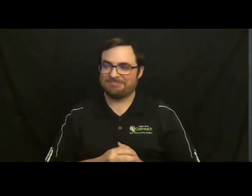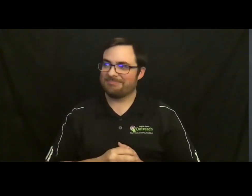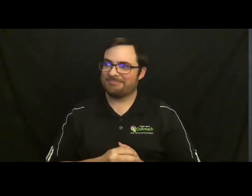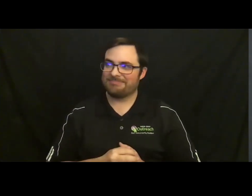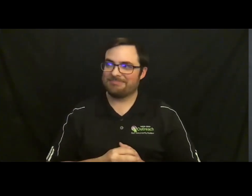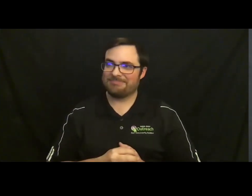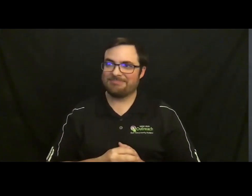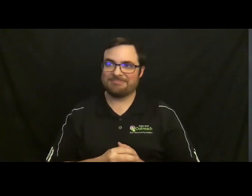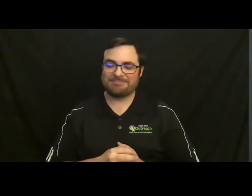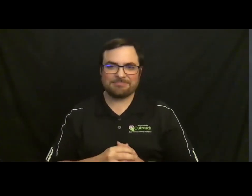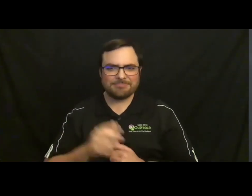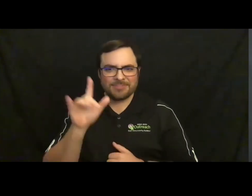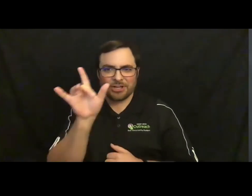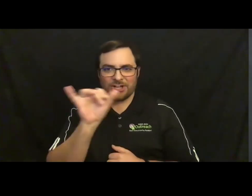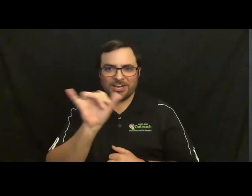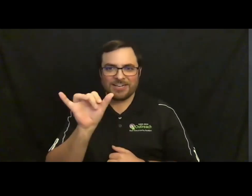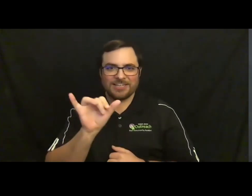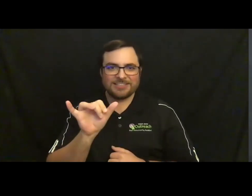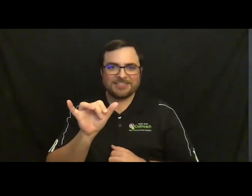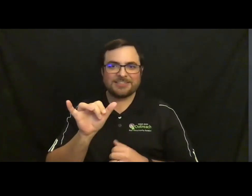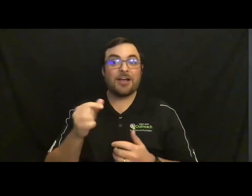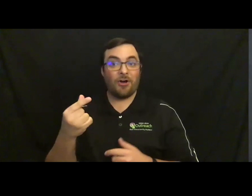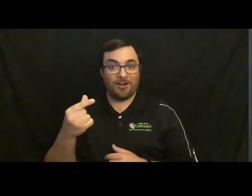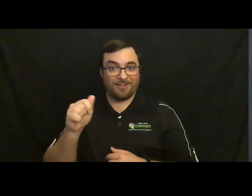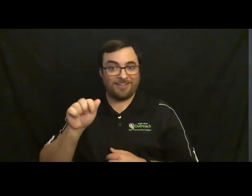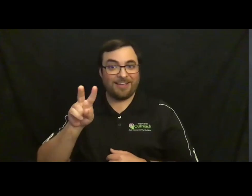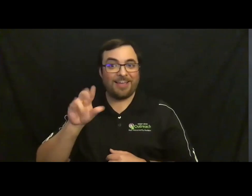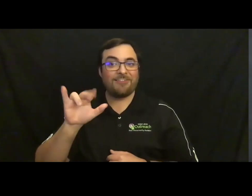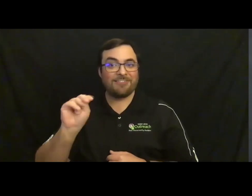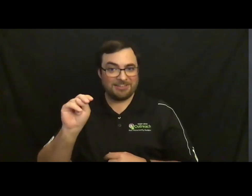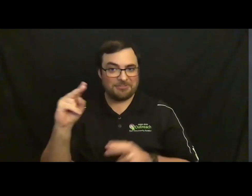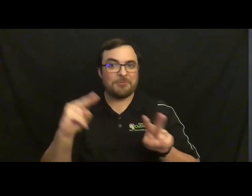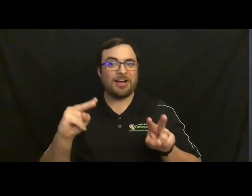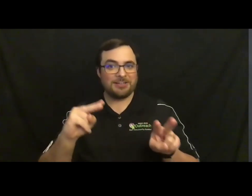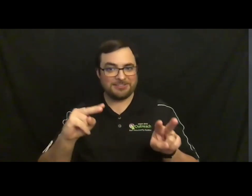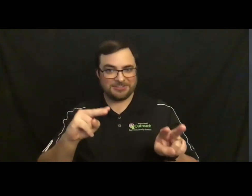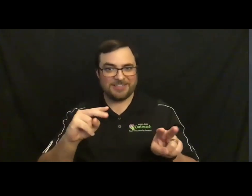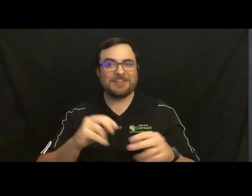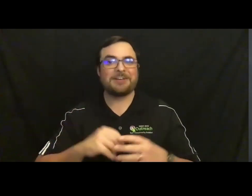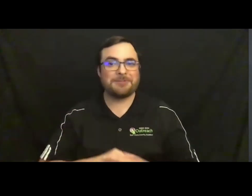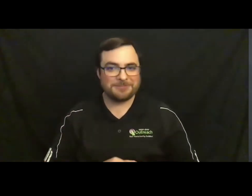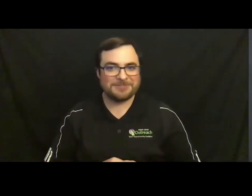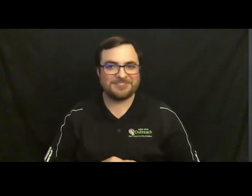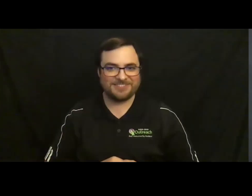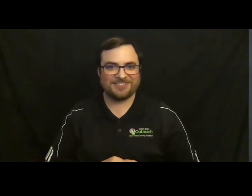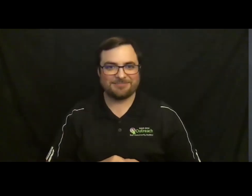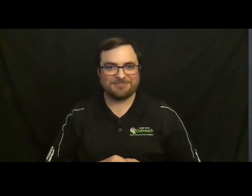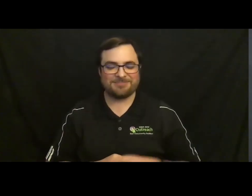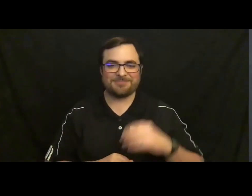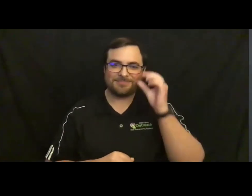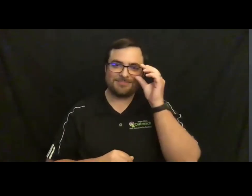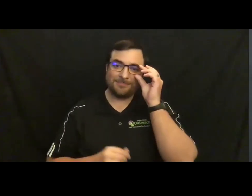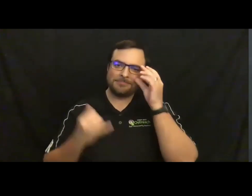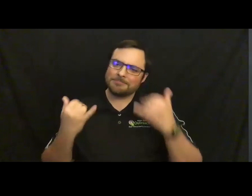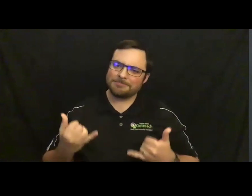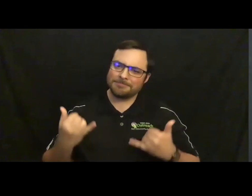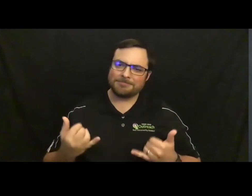And it looks like we might have Gavin in the audience. Um, so what I'm going to do is I